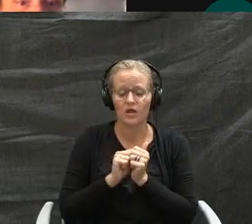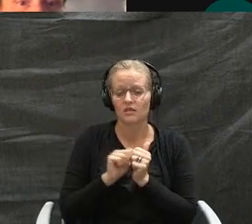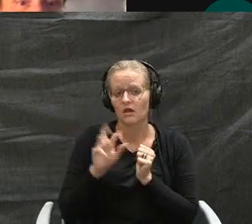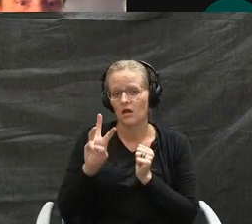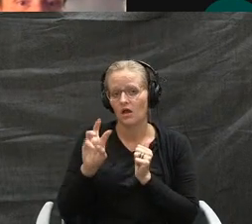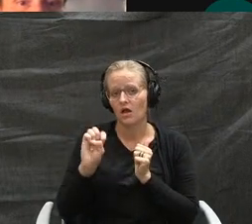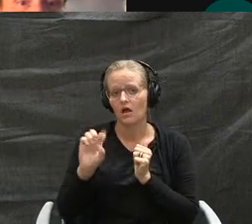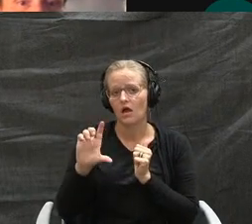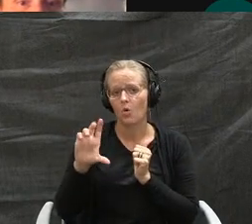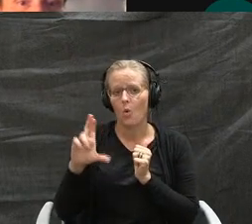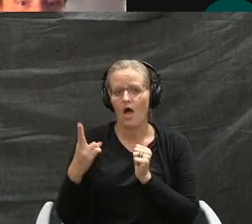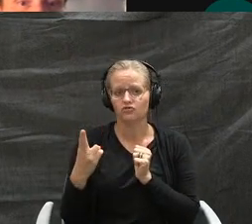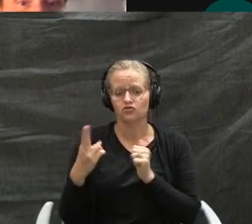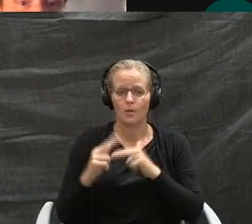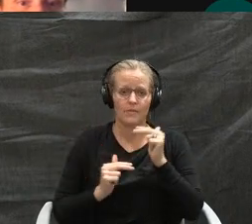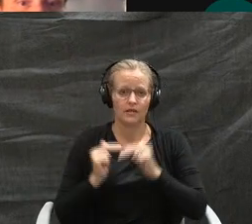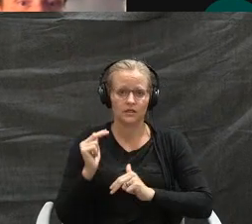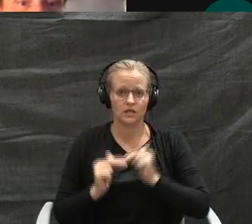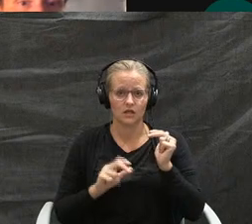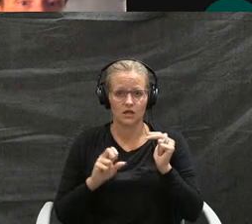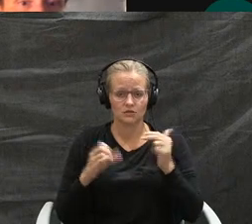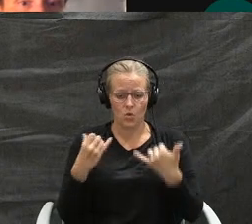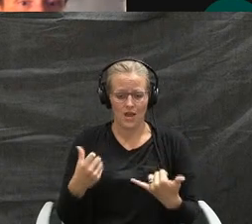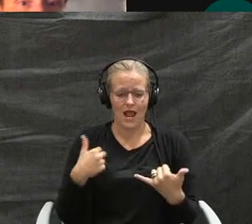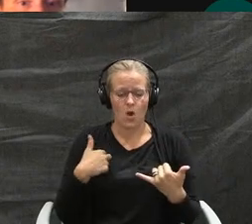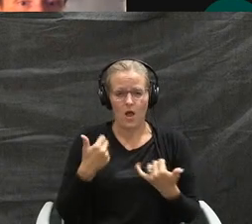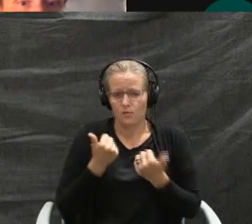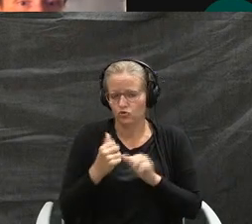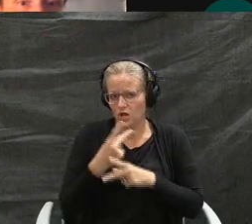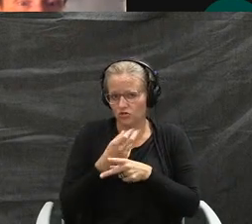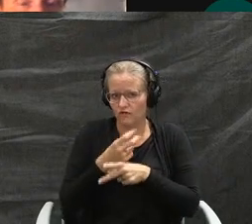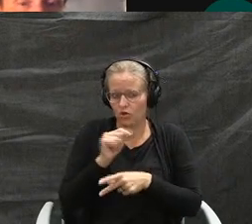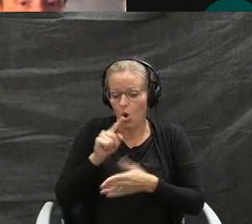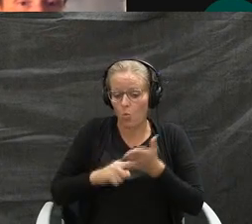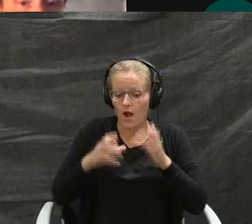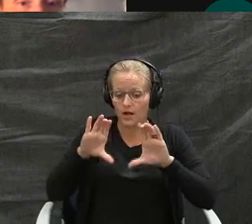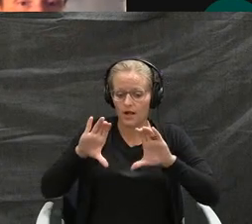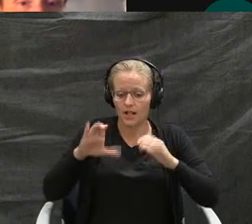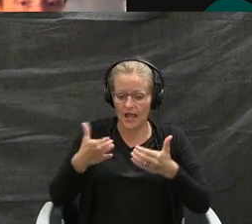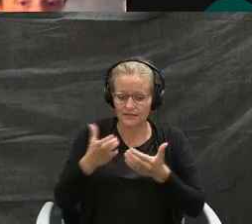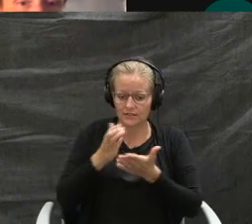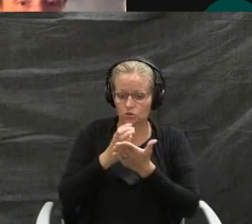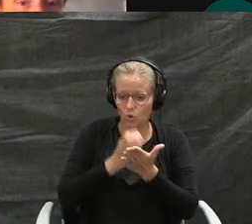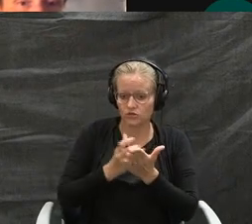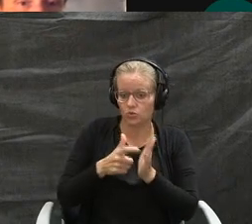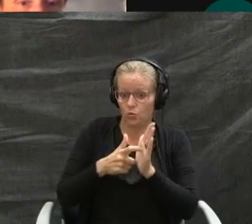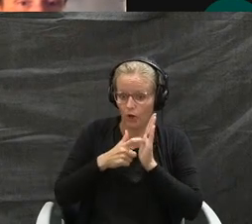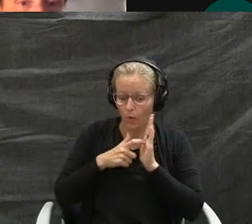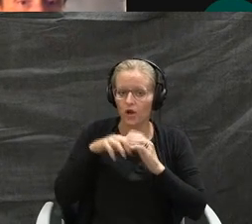it as what classes have to happen in the building so students have that experience. Same thing with momentum or